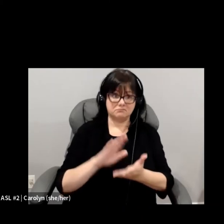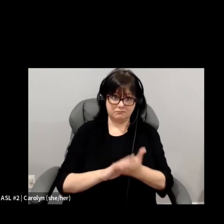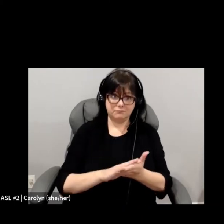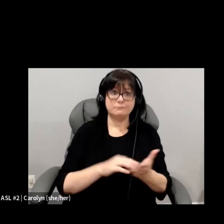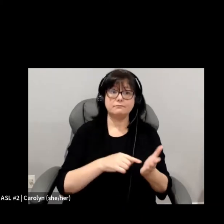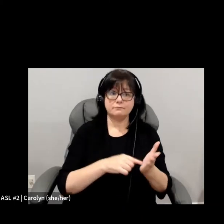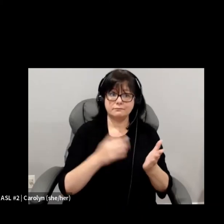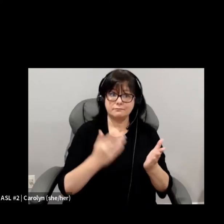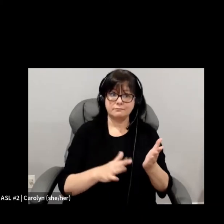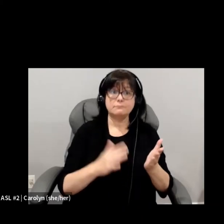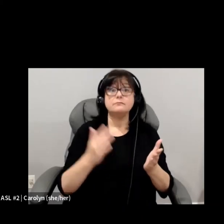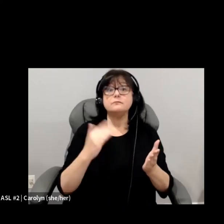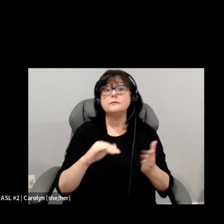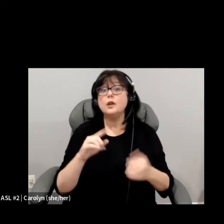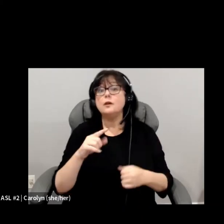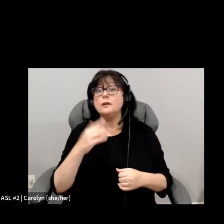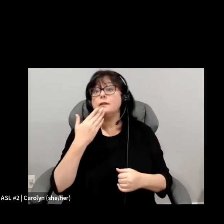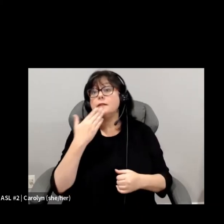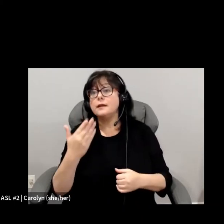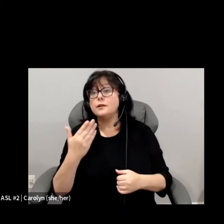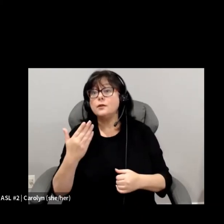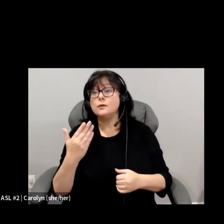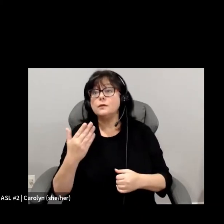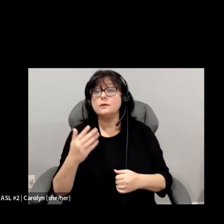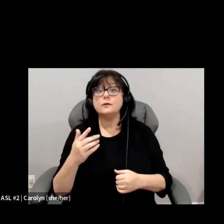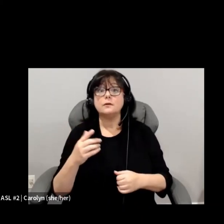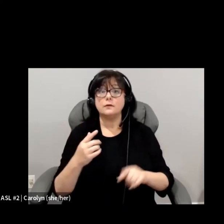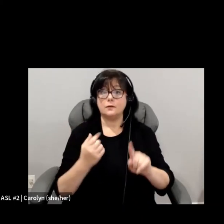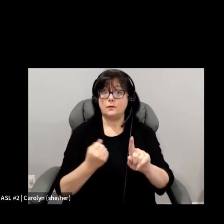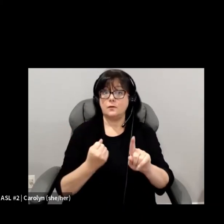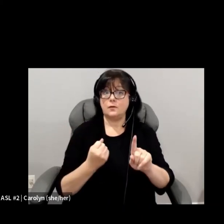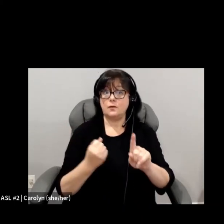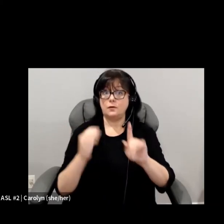ALL OPPOSED RAISE YOUR VIRTUAL HAPPENED. OK.